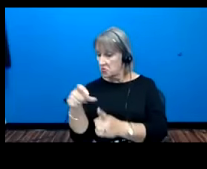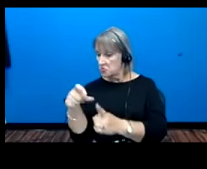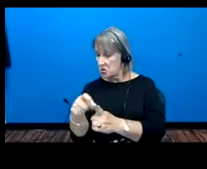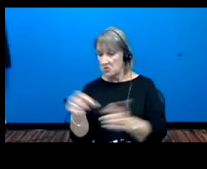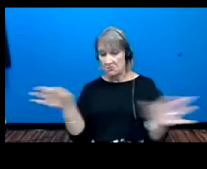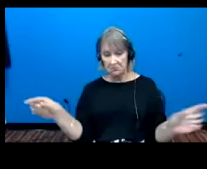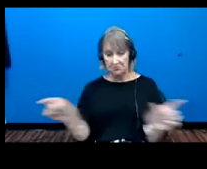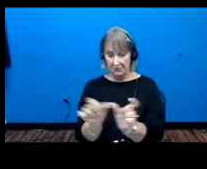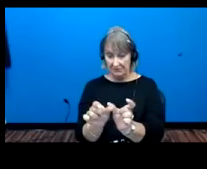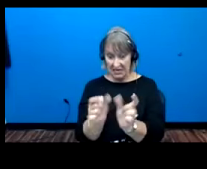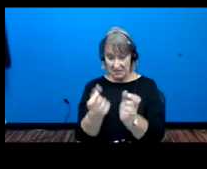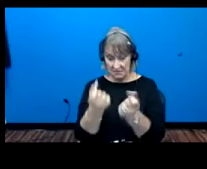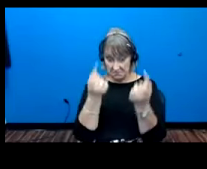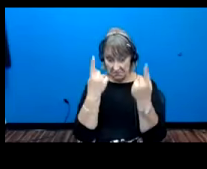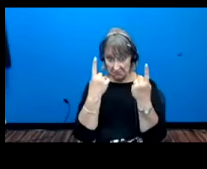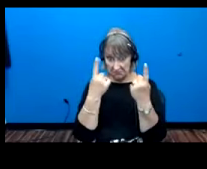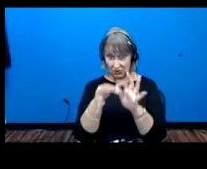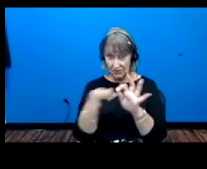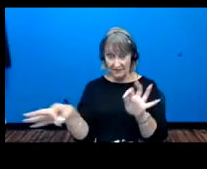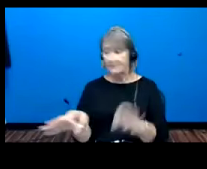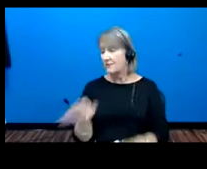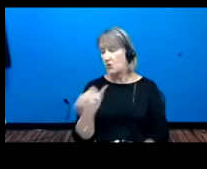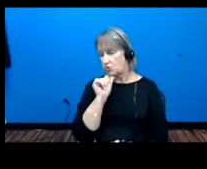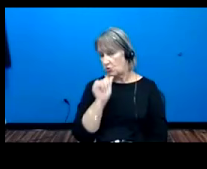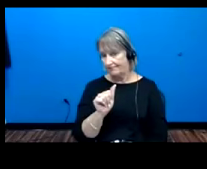So only 20 percent can read with comprehension at any level.